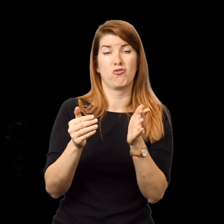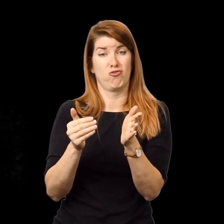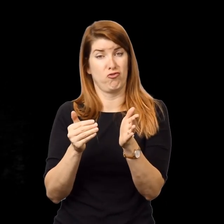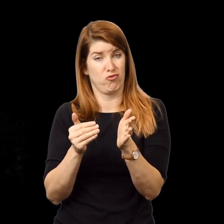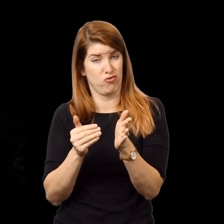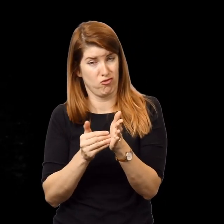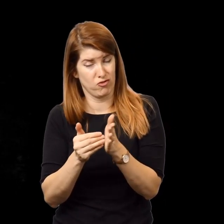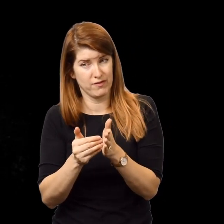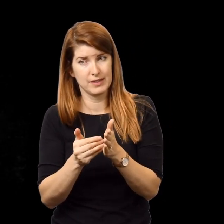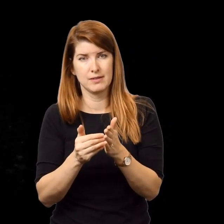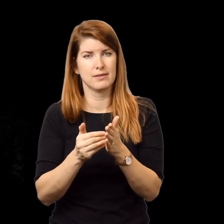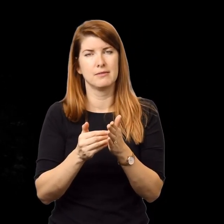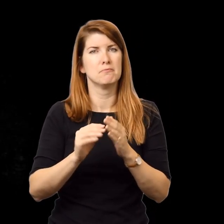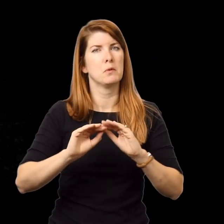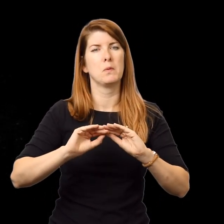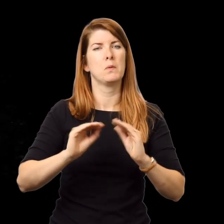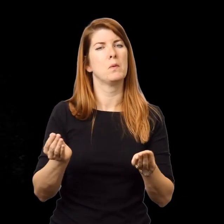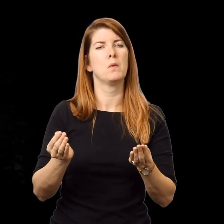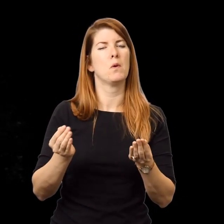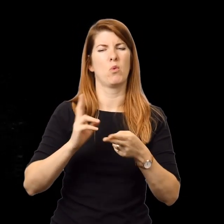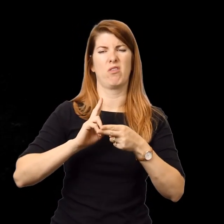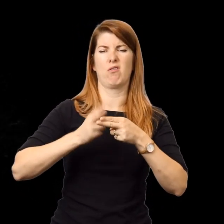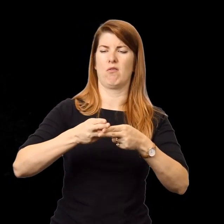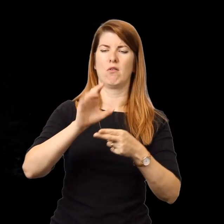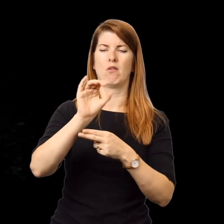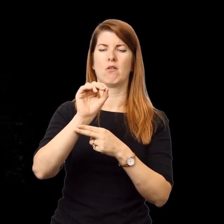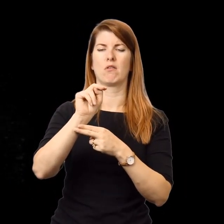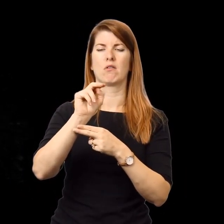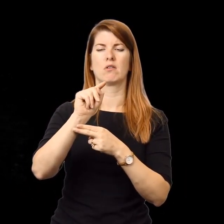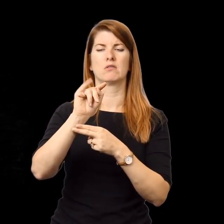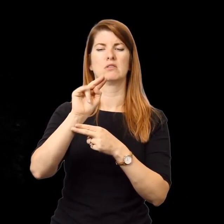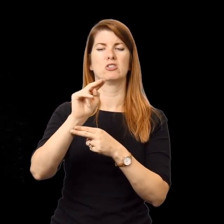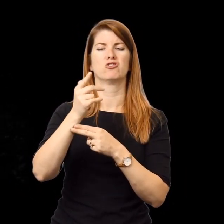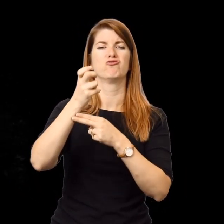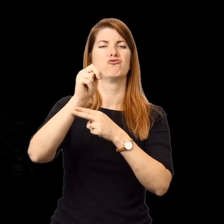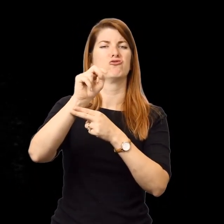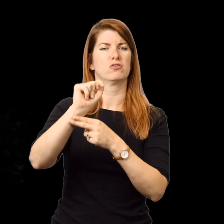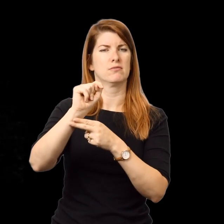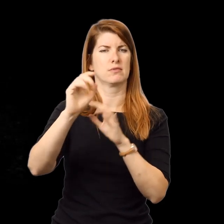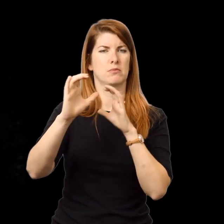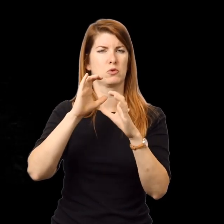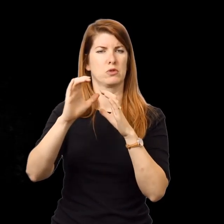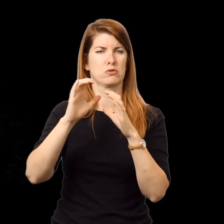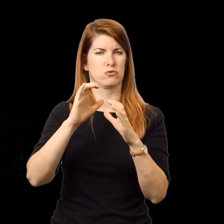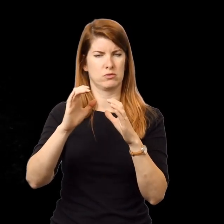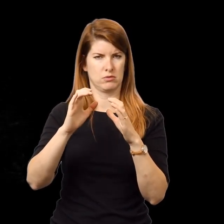but there is often no what's called contingent communication between the parent and the infant.